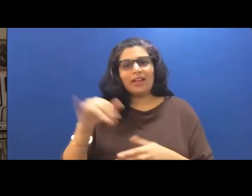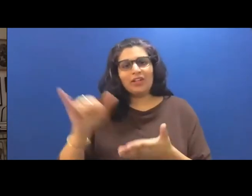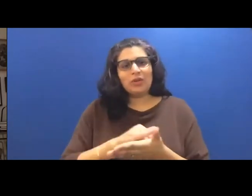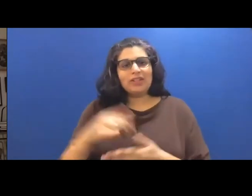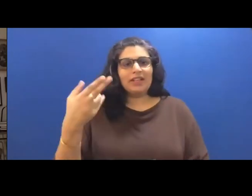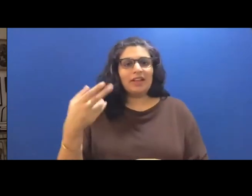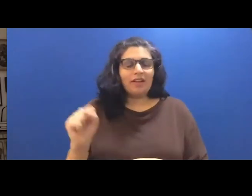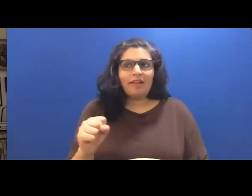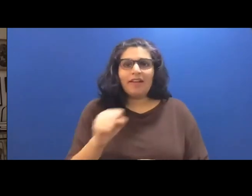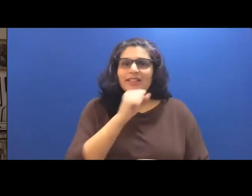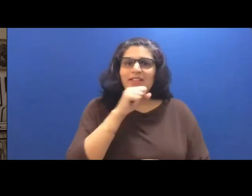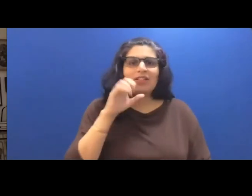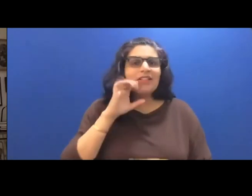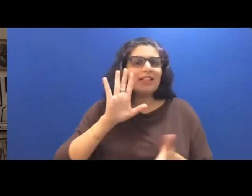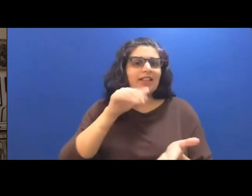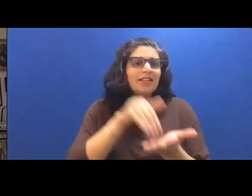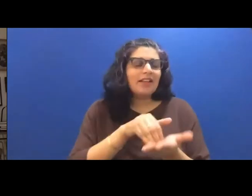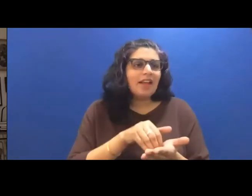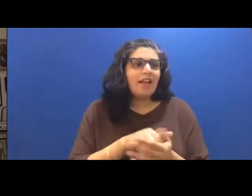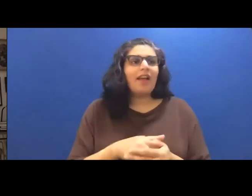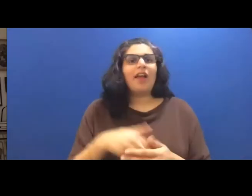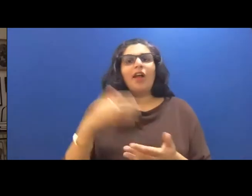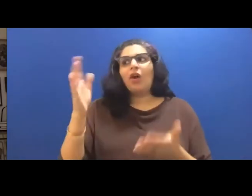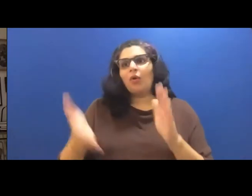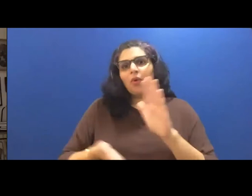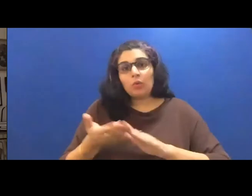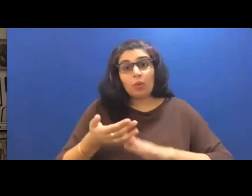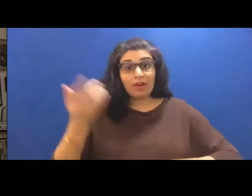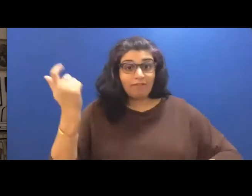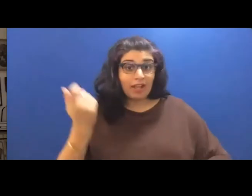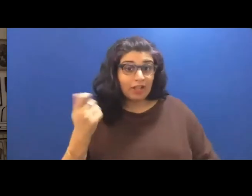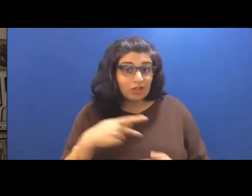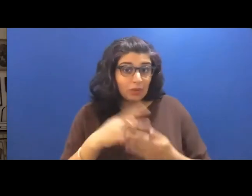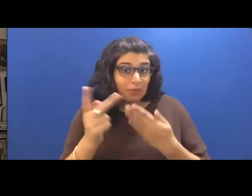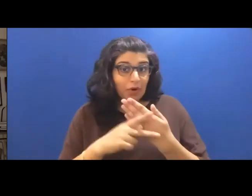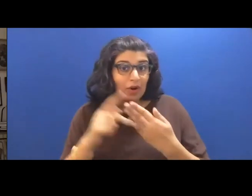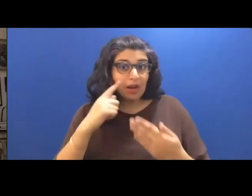run fellowship programs for emerging writers of color and publish and award winning online